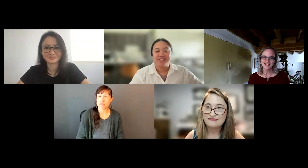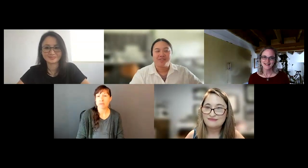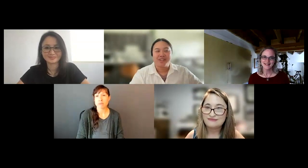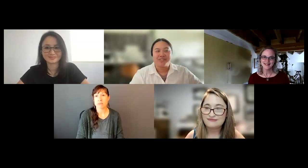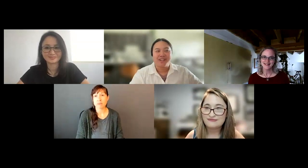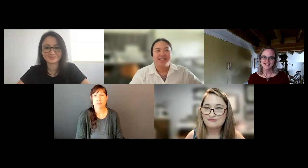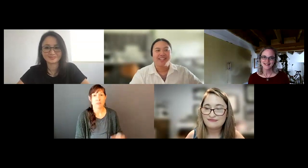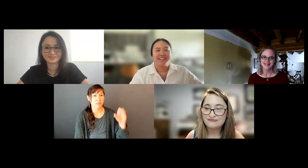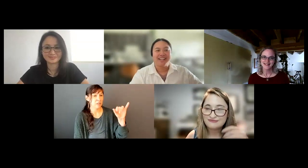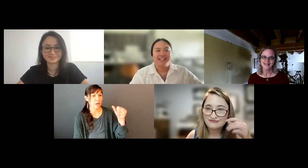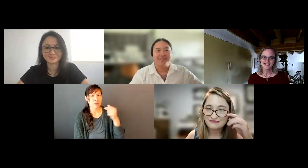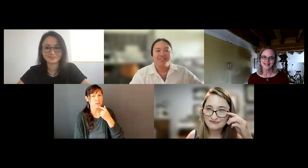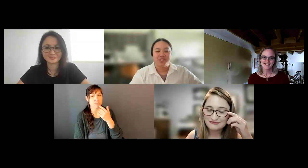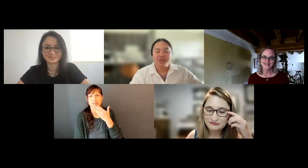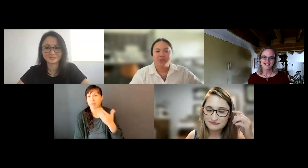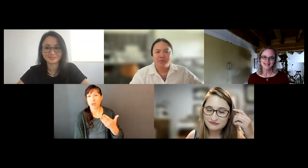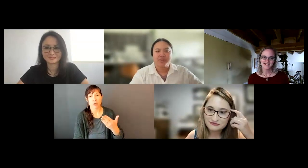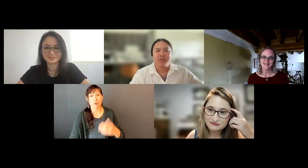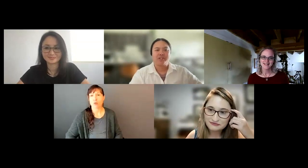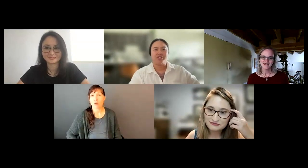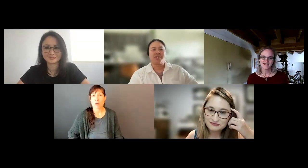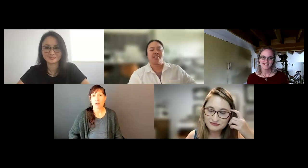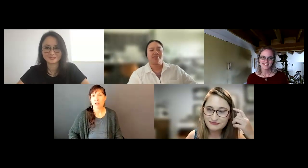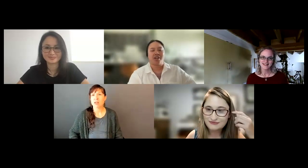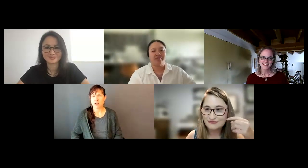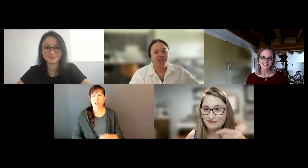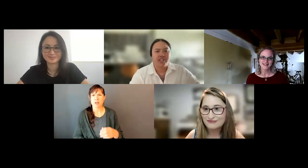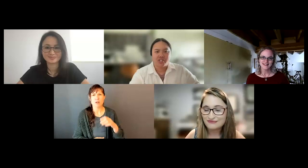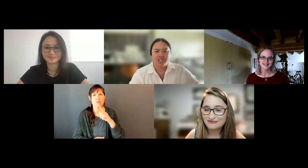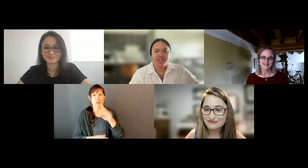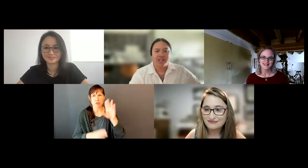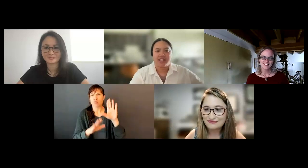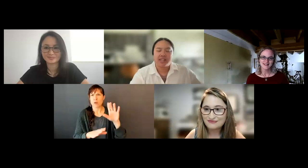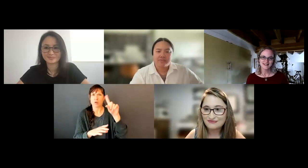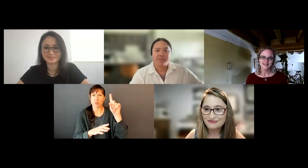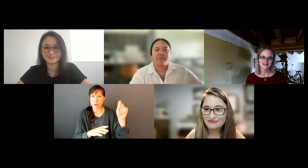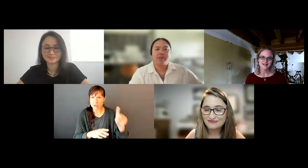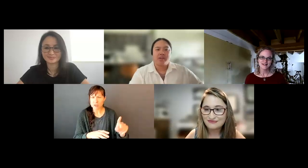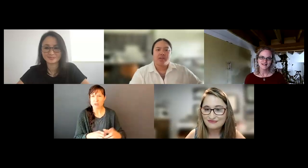Thank you so much Molly, and those were really great questions. I love the conversation that came from them